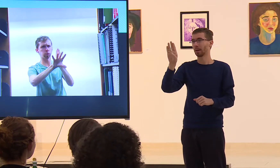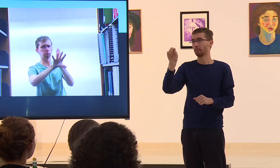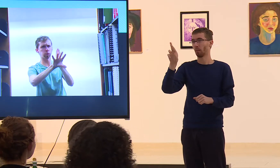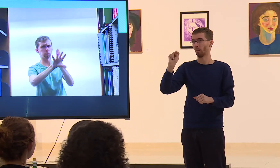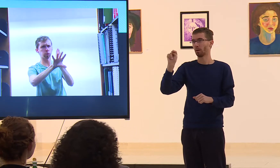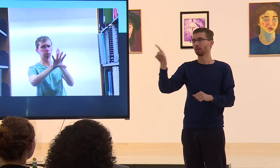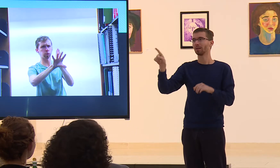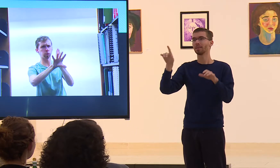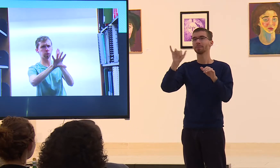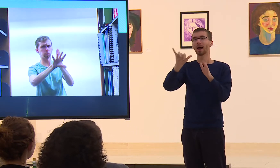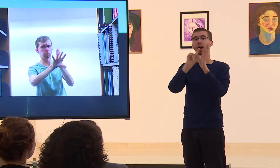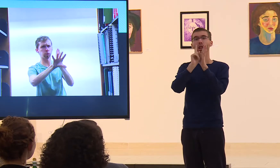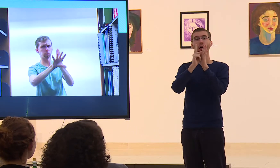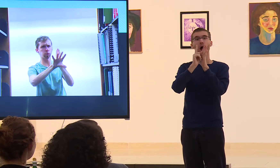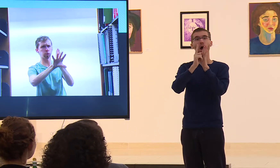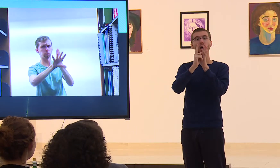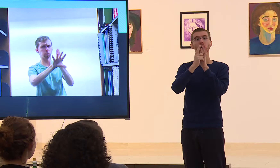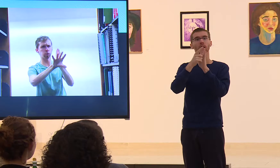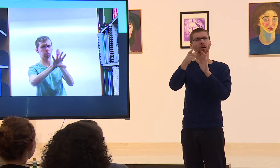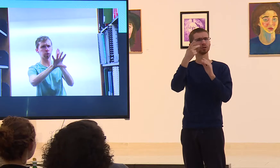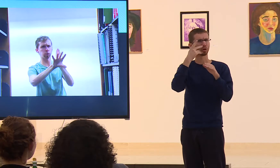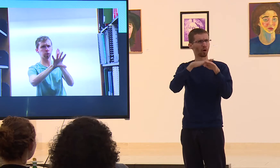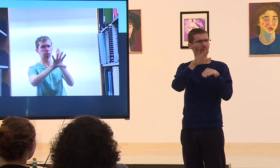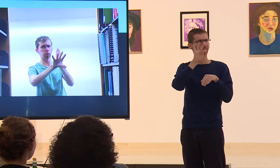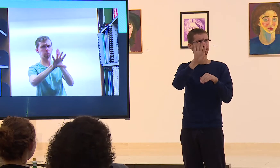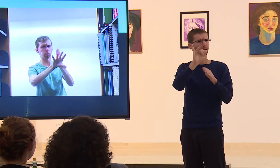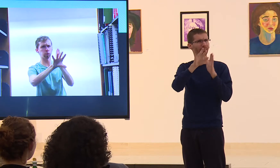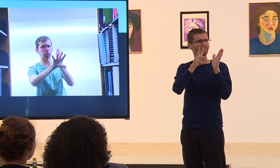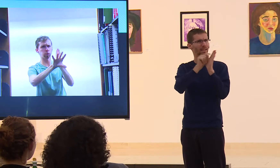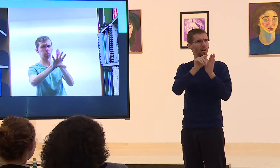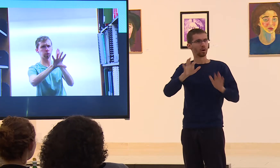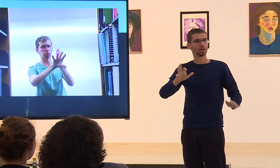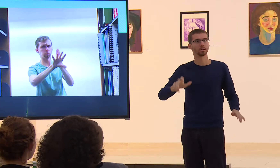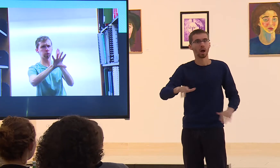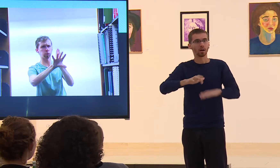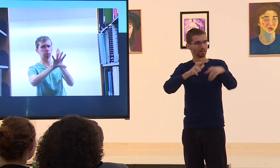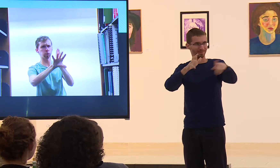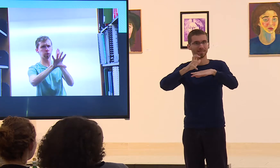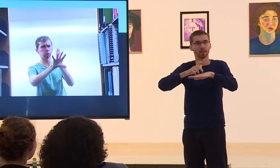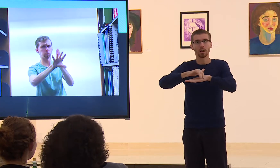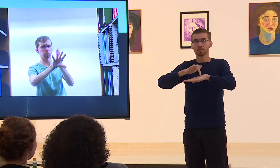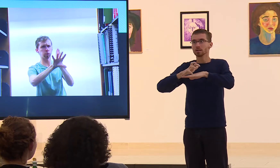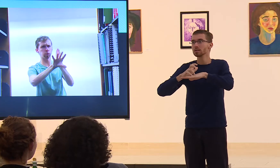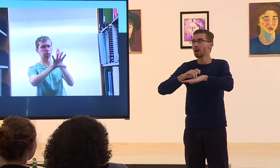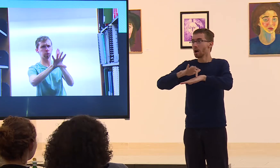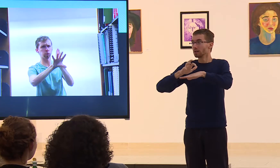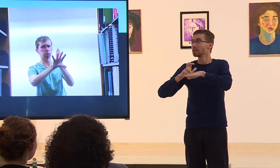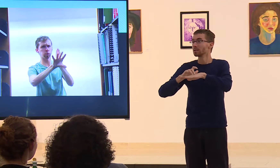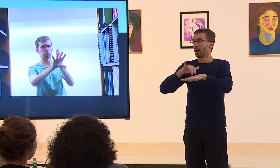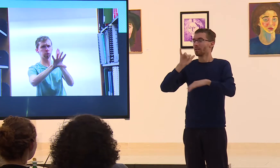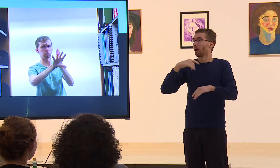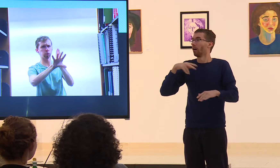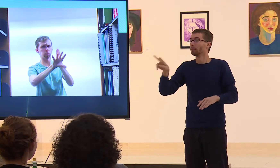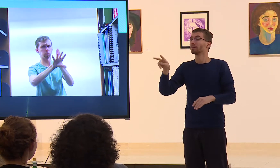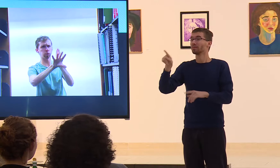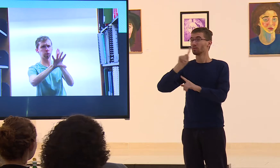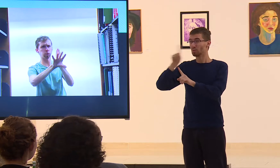that I used to go to... let me know about it. Some of you might know about Ian Sanborn.